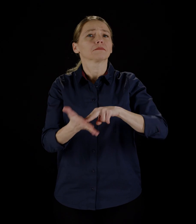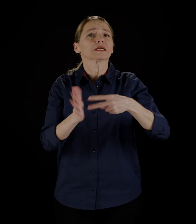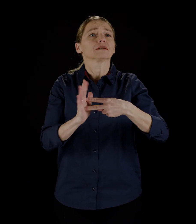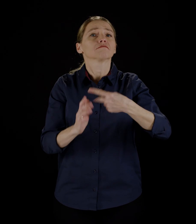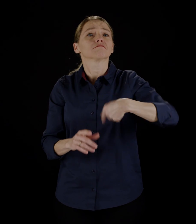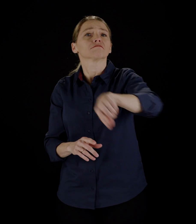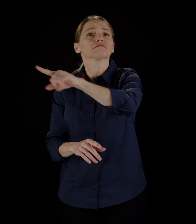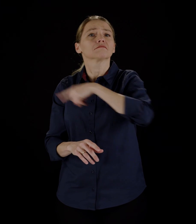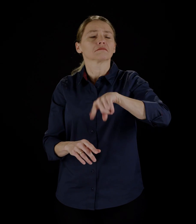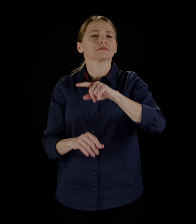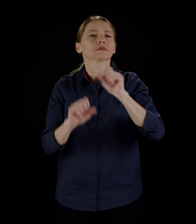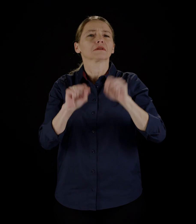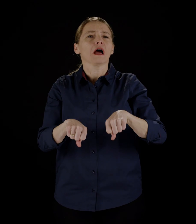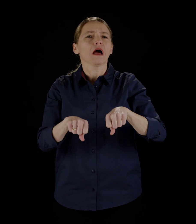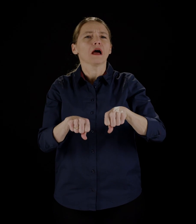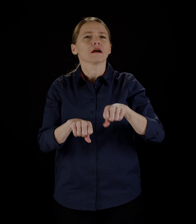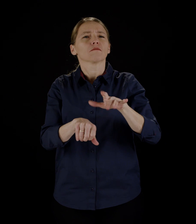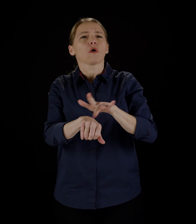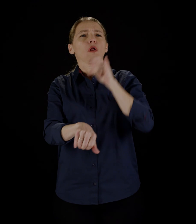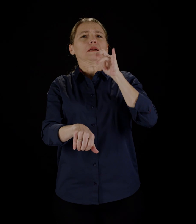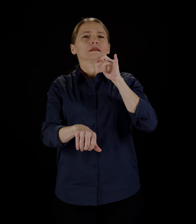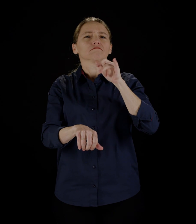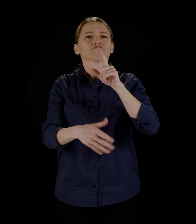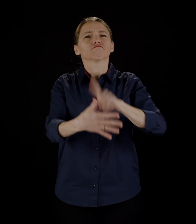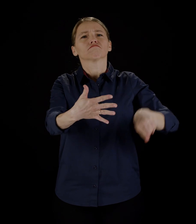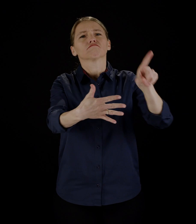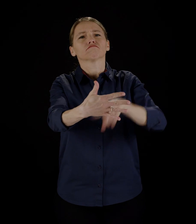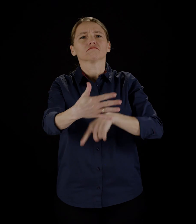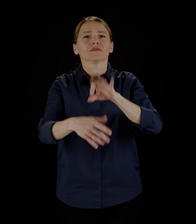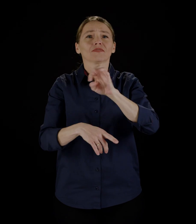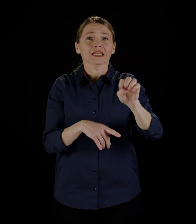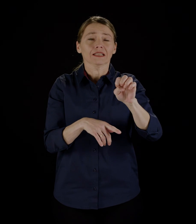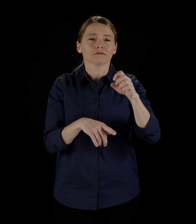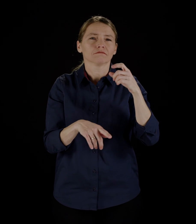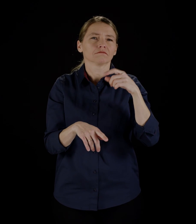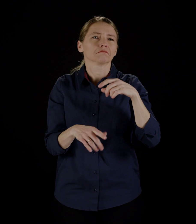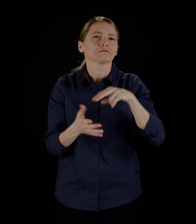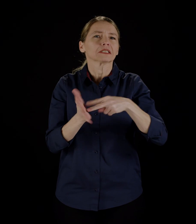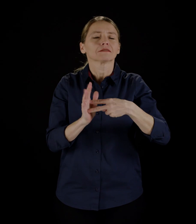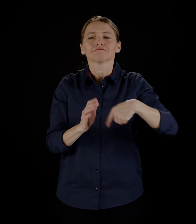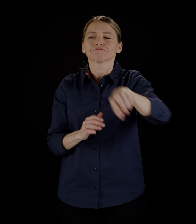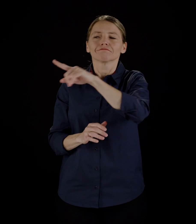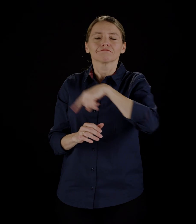cancellation fee and allows for a period of time during which they can try their Internet